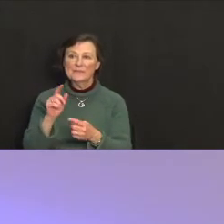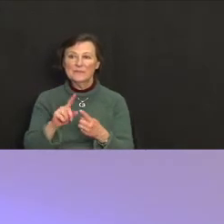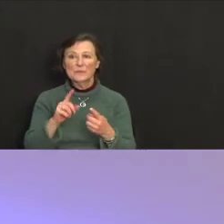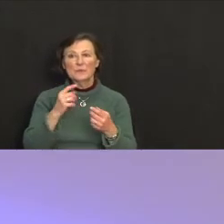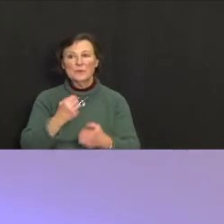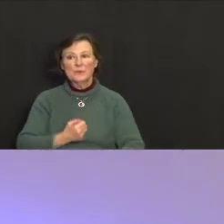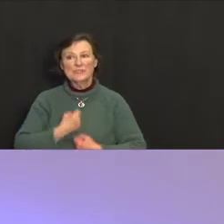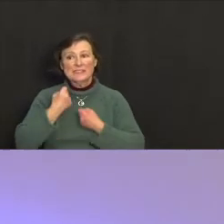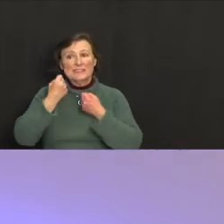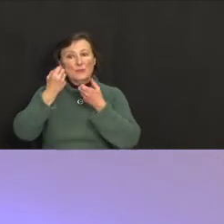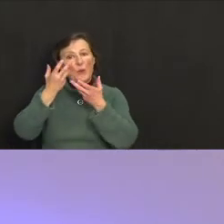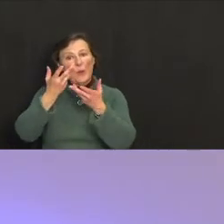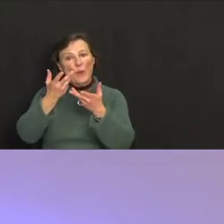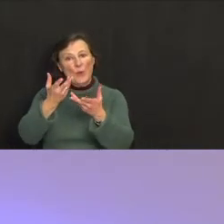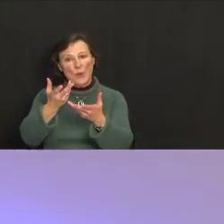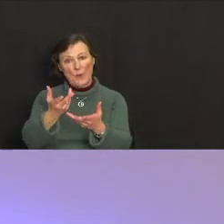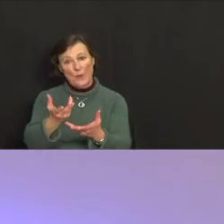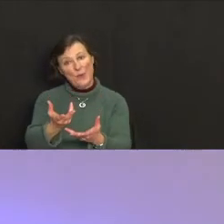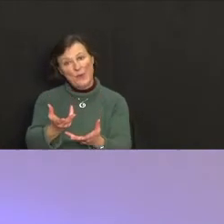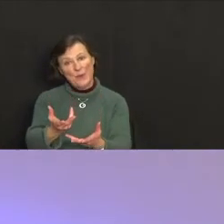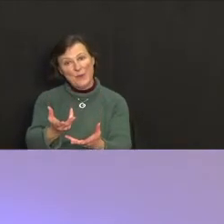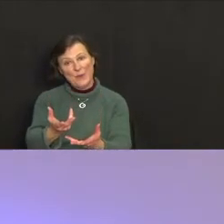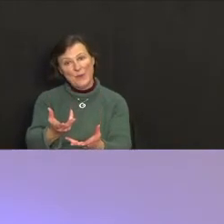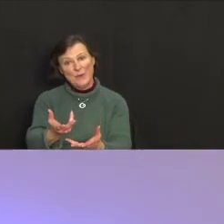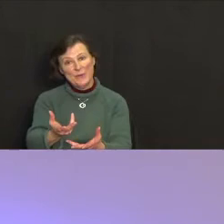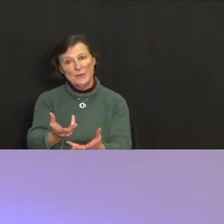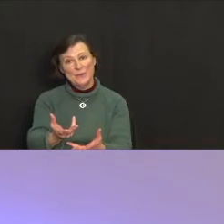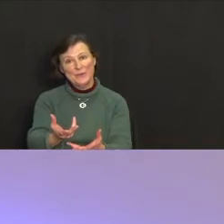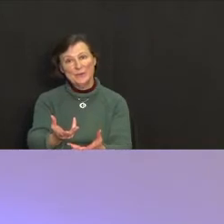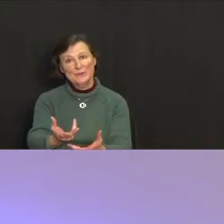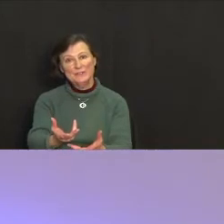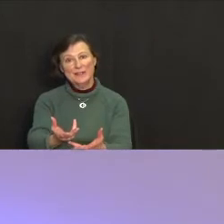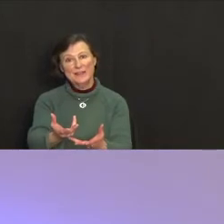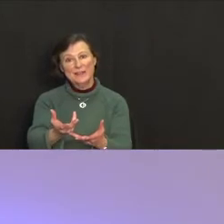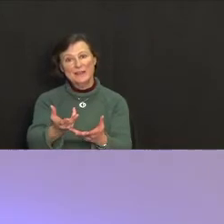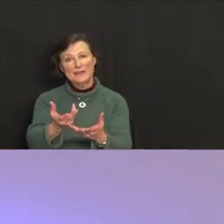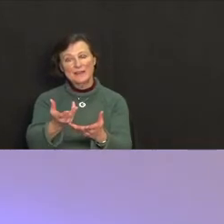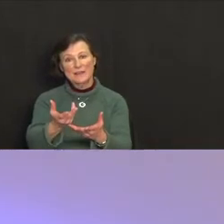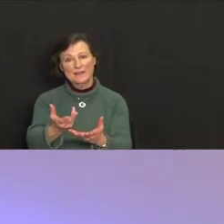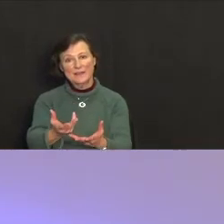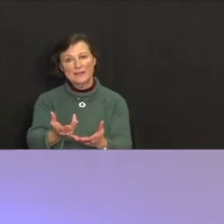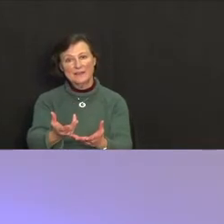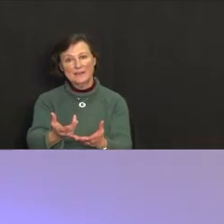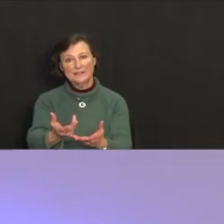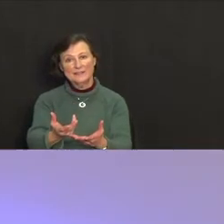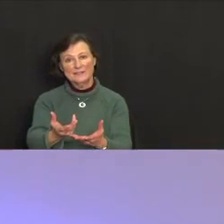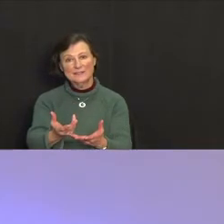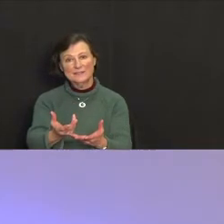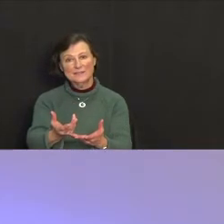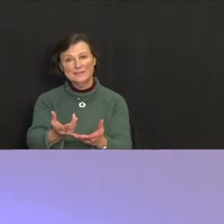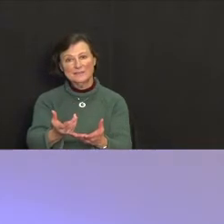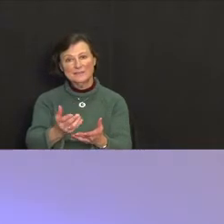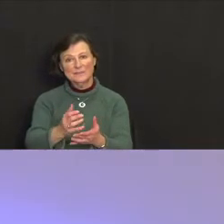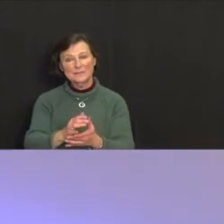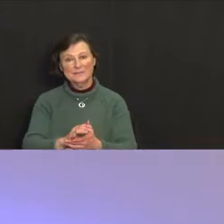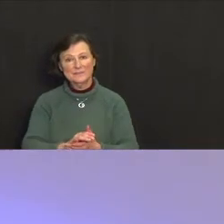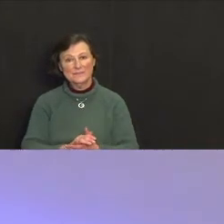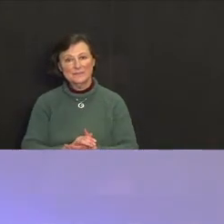Hark her love too discloses.